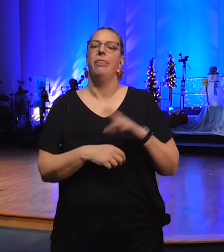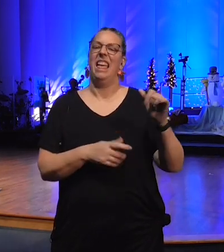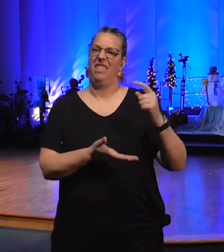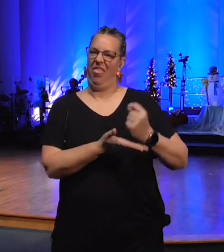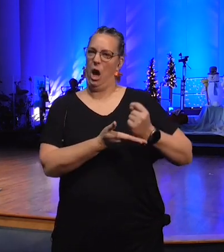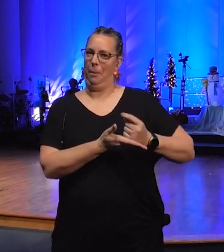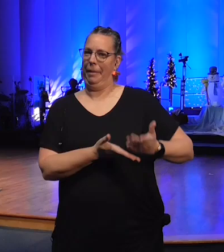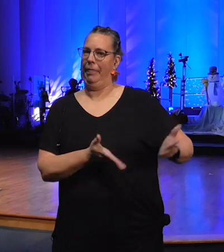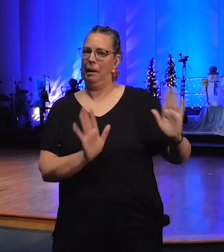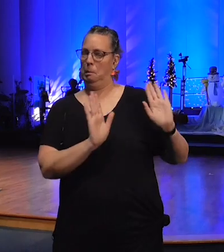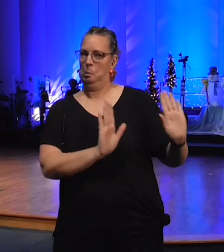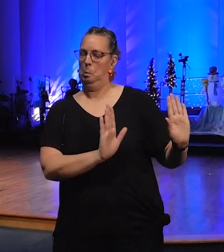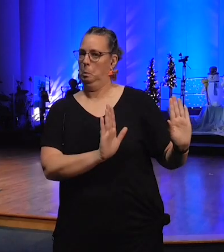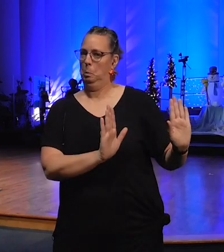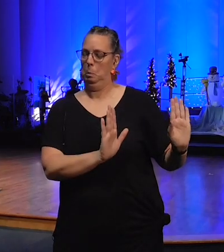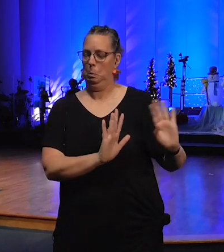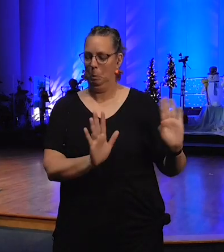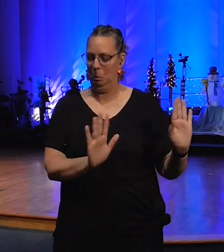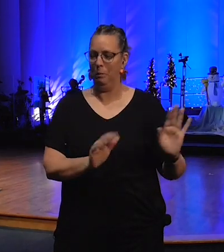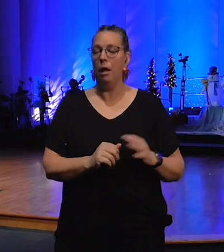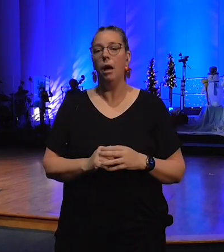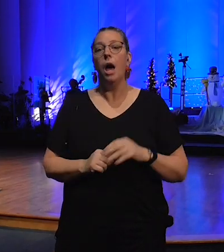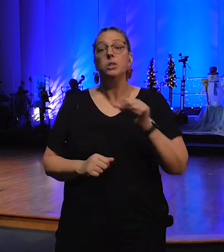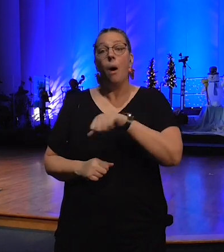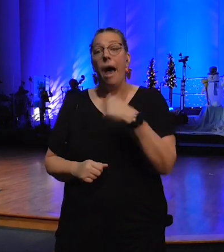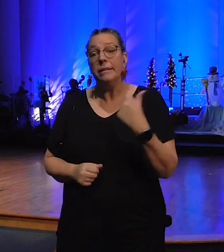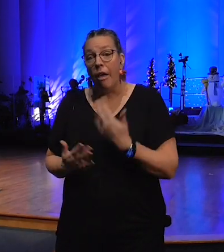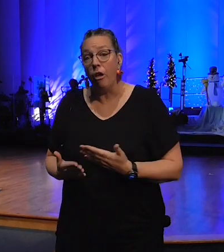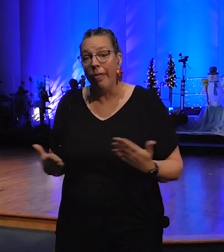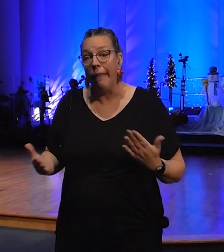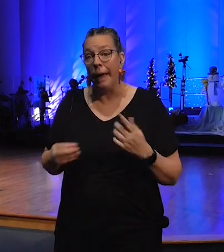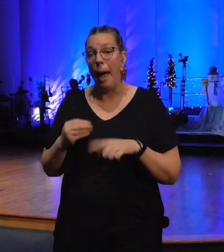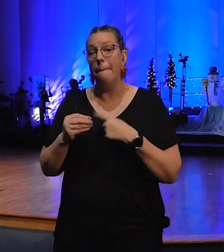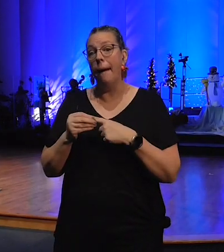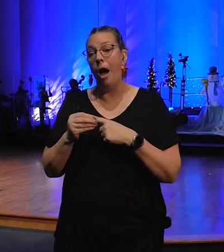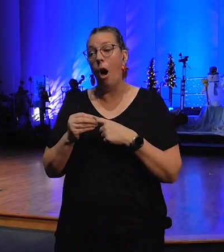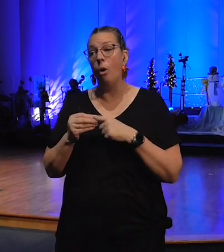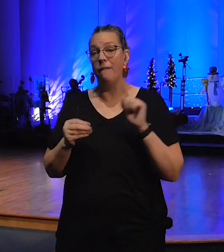else heard that too and of course that's a therapy thing there so we won't go too